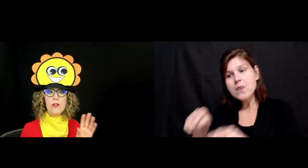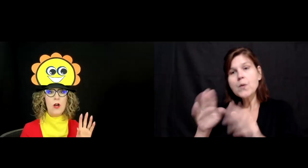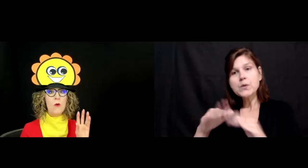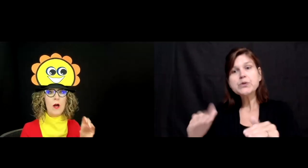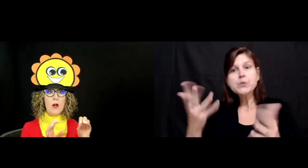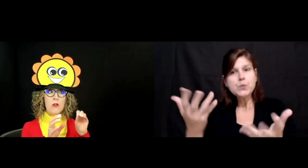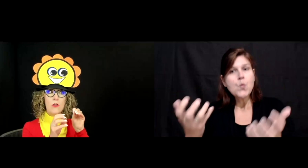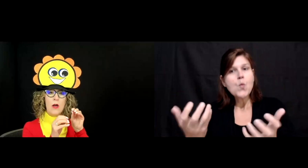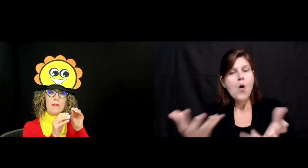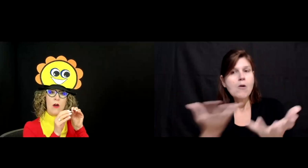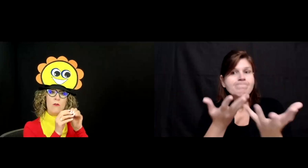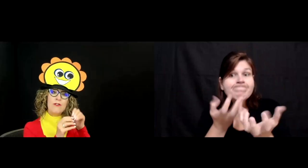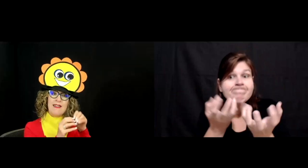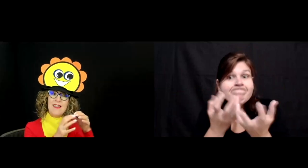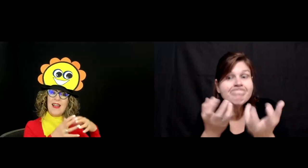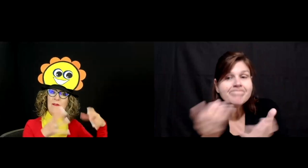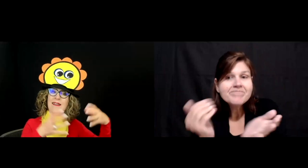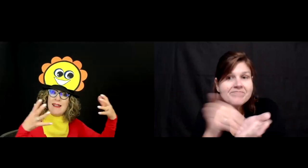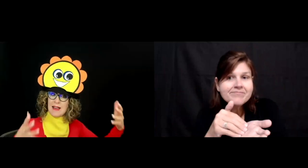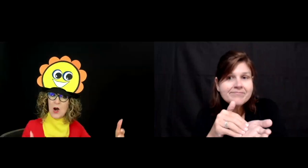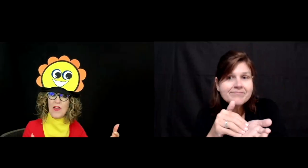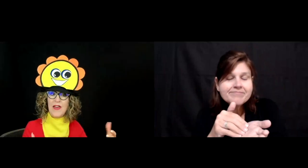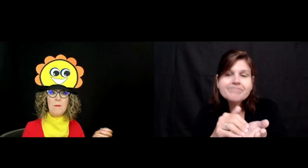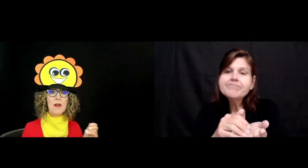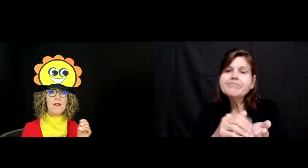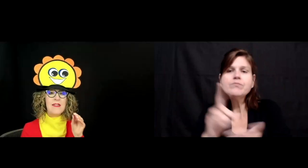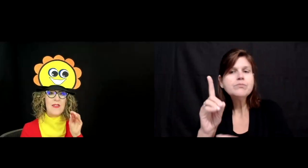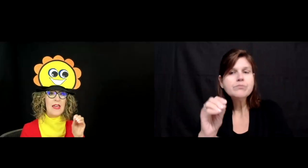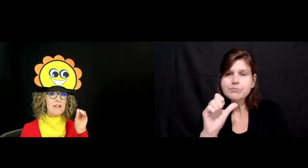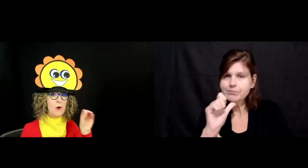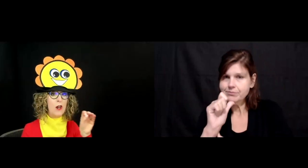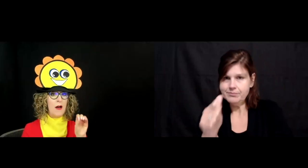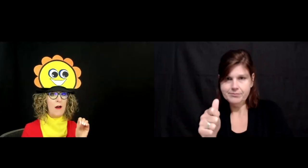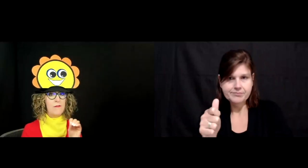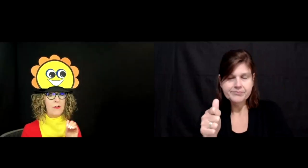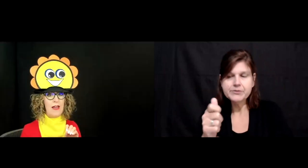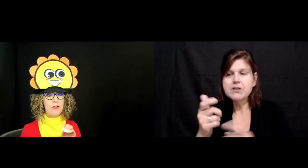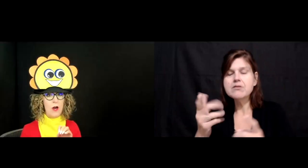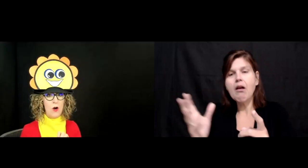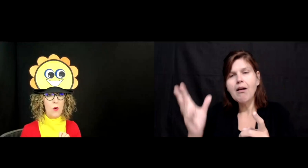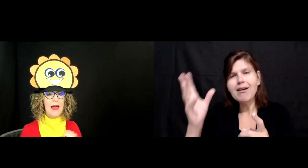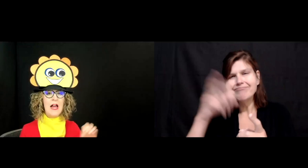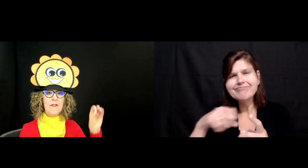So don't under, you know, go with it because it's the smaller parts of the greater whole.